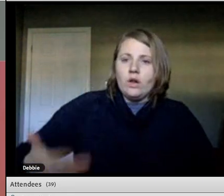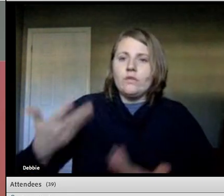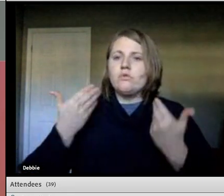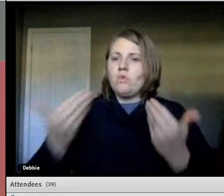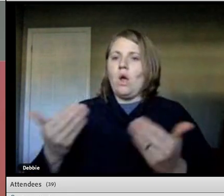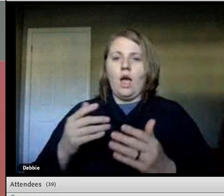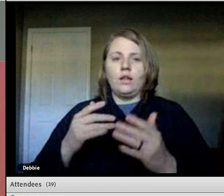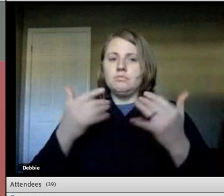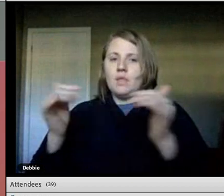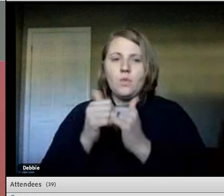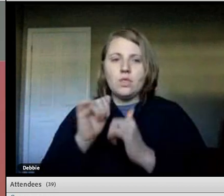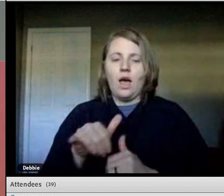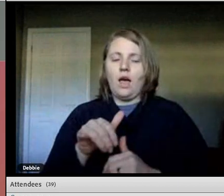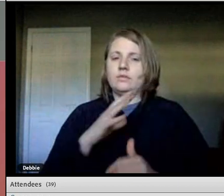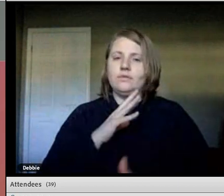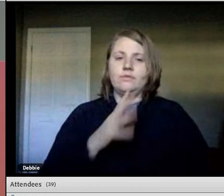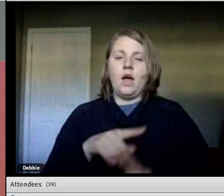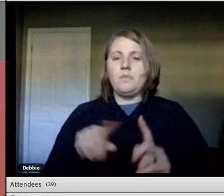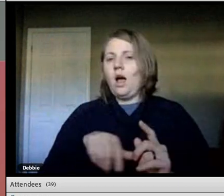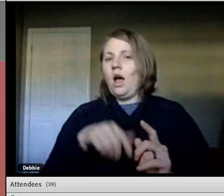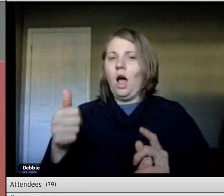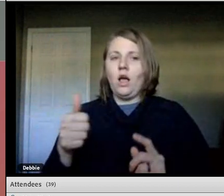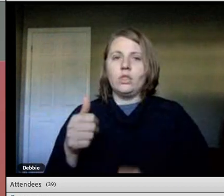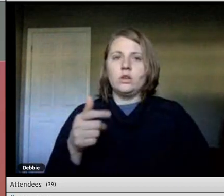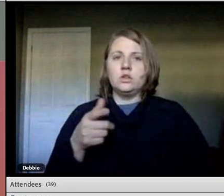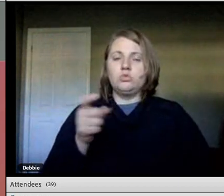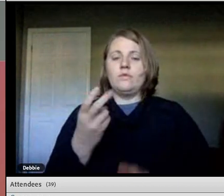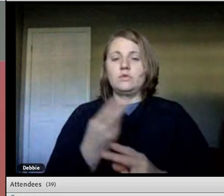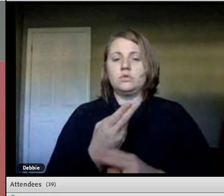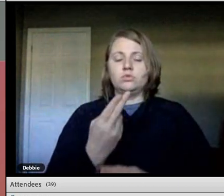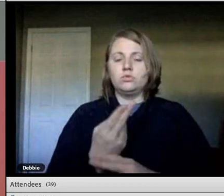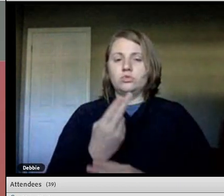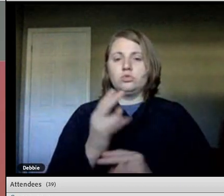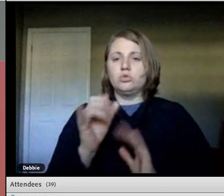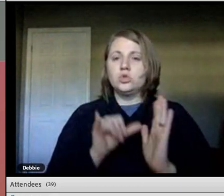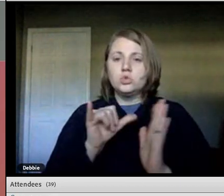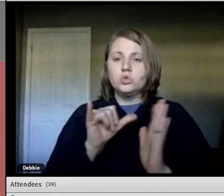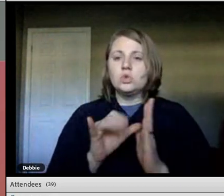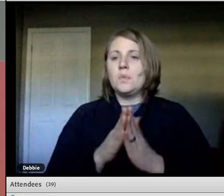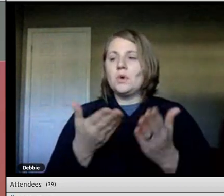Others you're going to have to look into YouTube. There's some books, things like that,